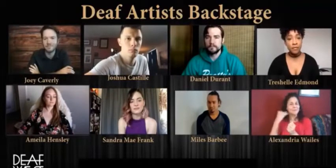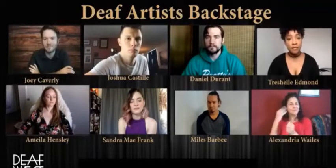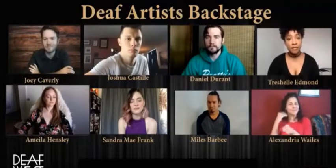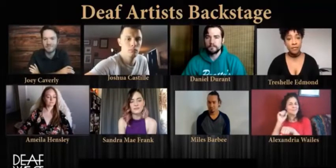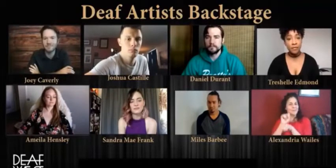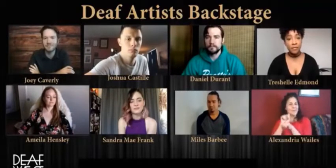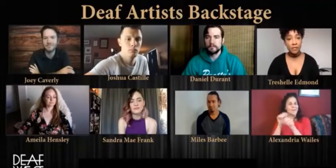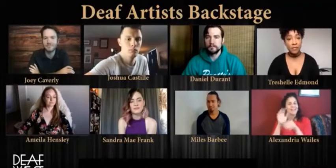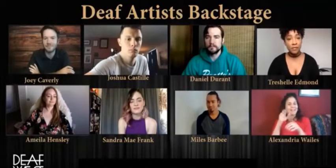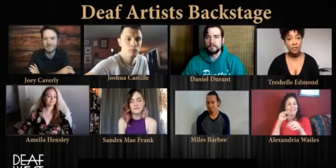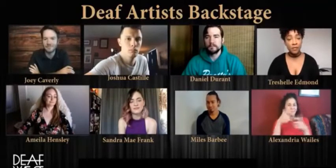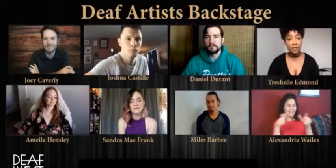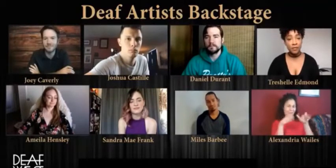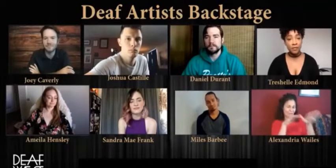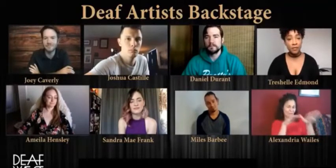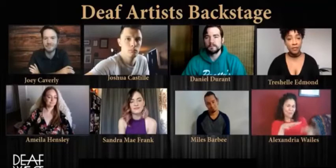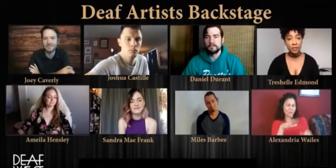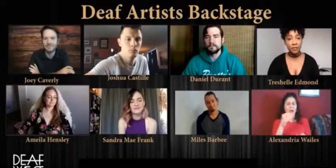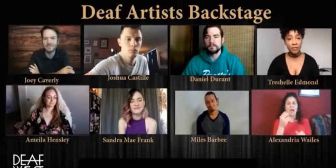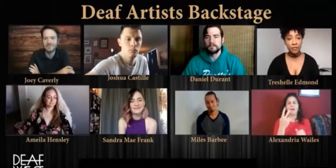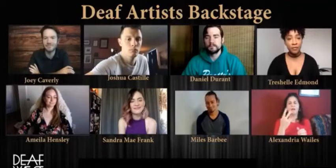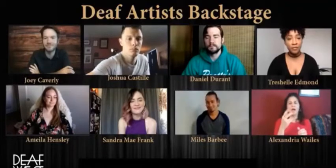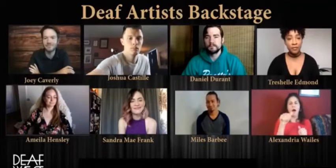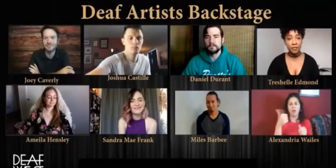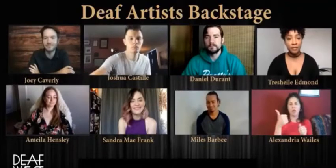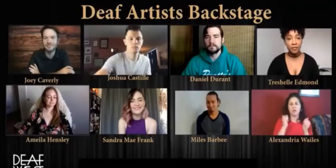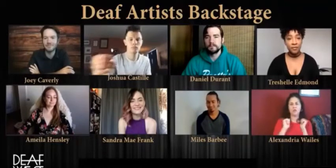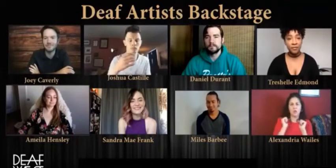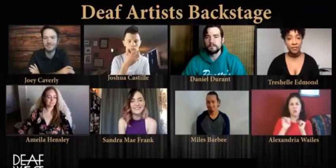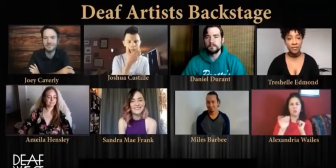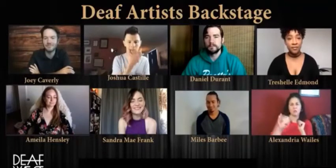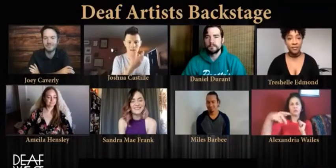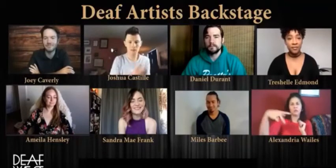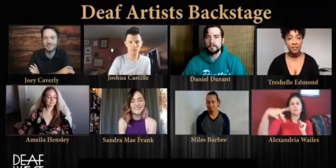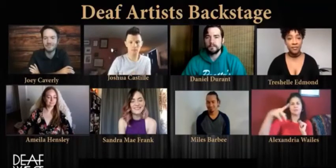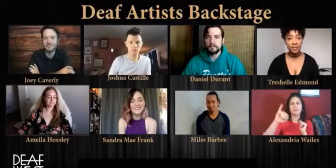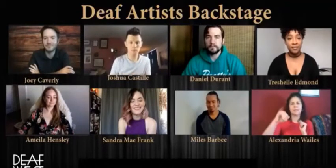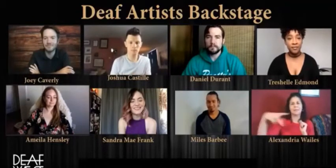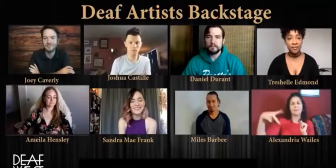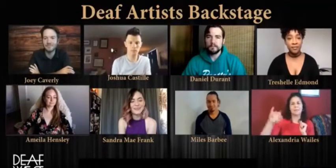And it is with great thanks to him, and our time together in ‘Big River’.